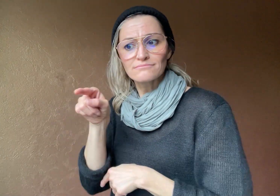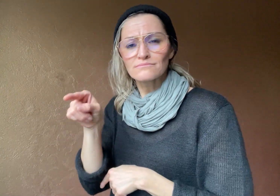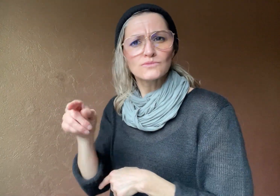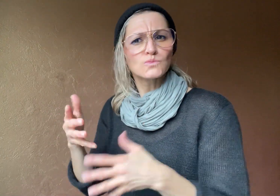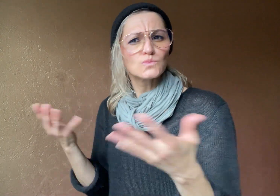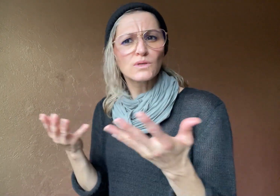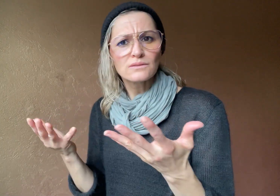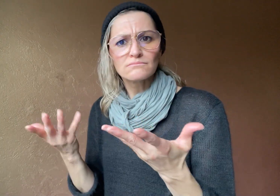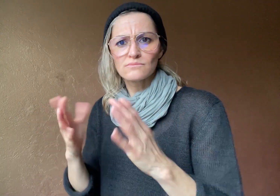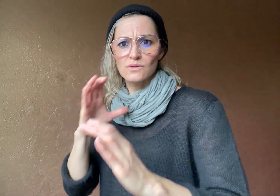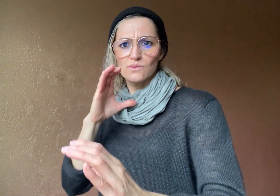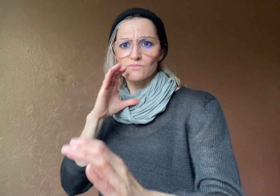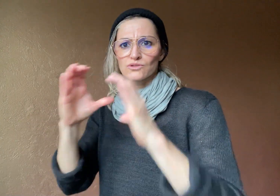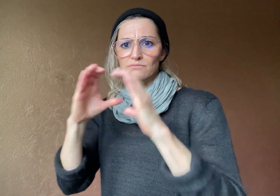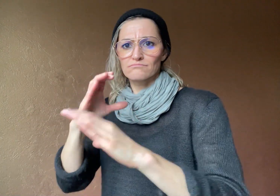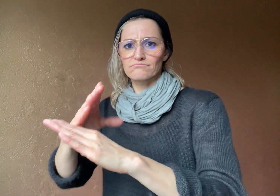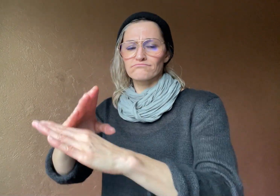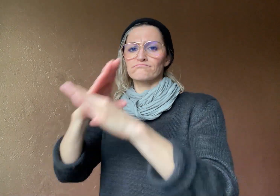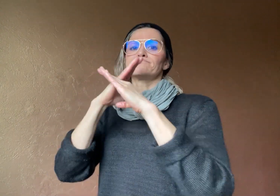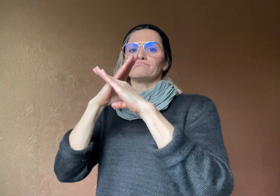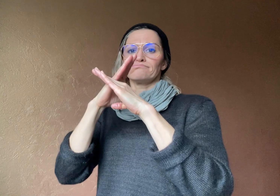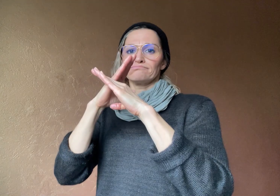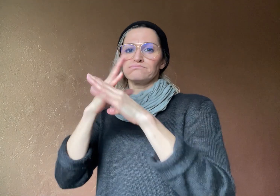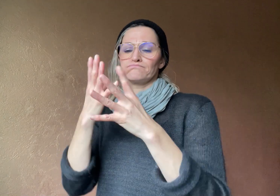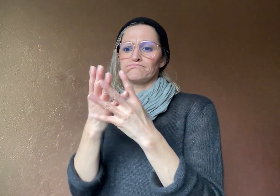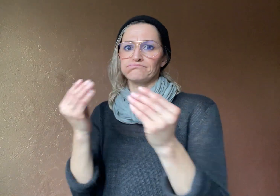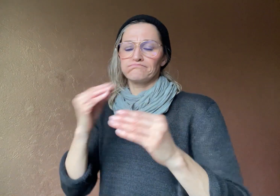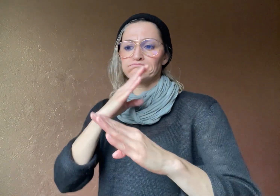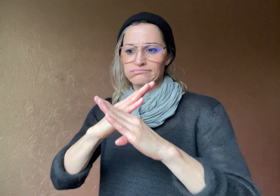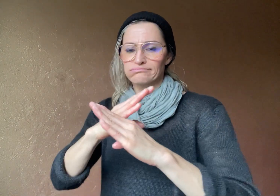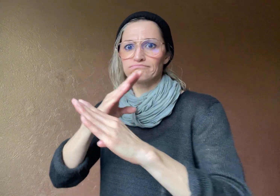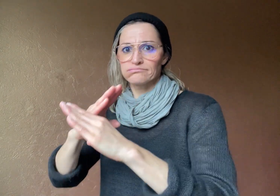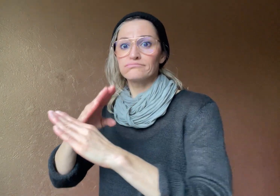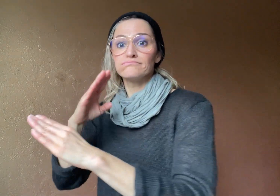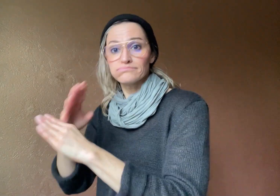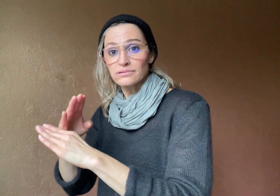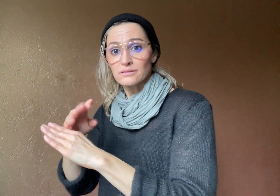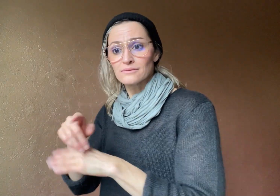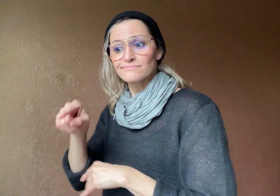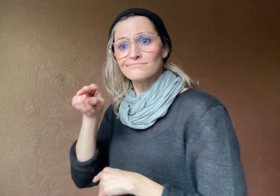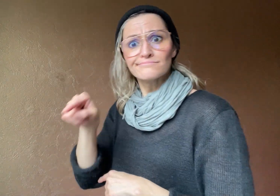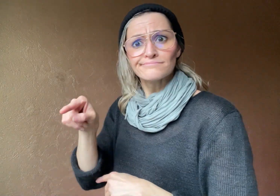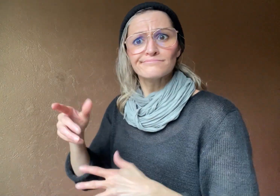because of communication barriers.